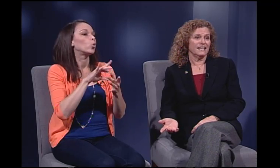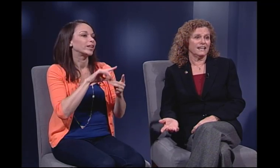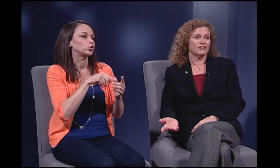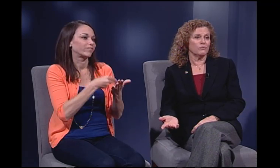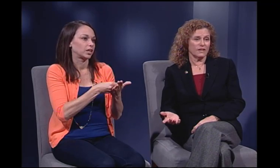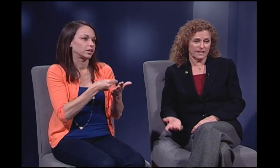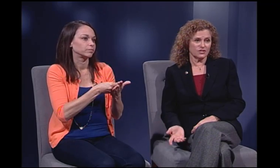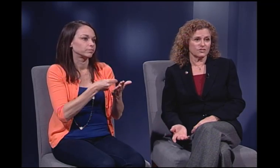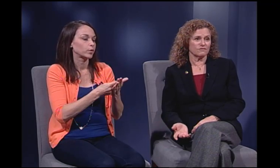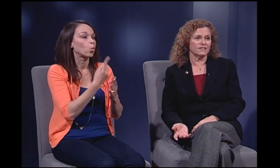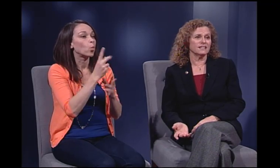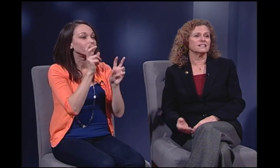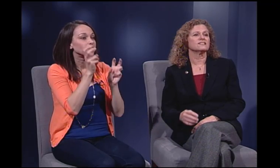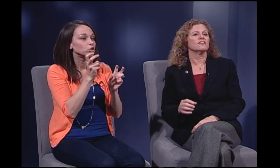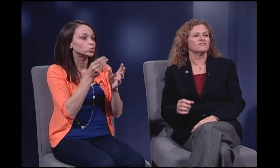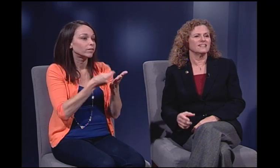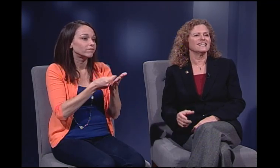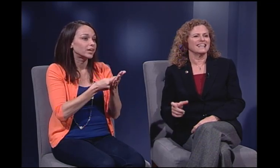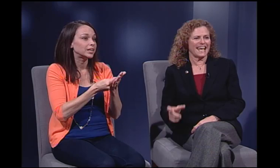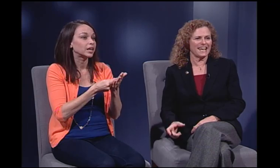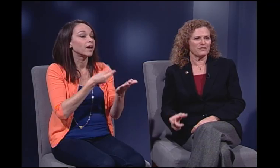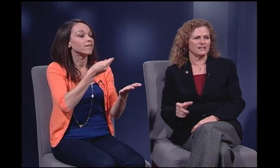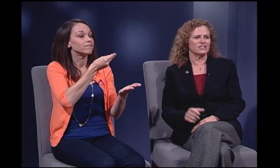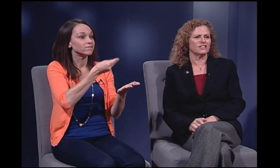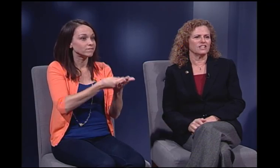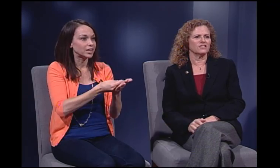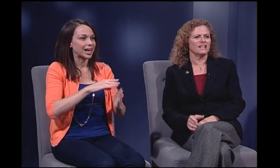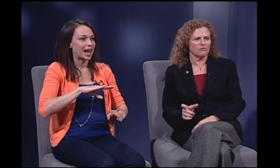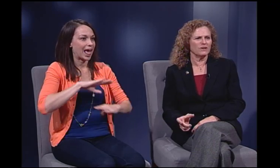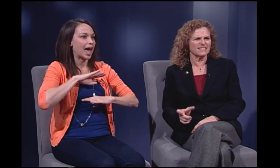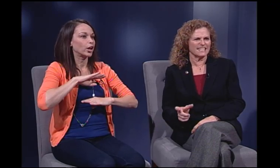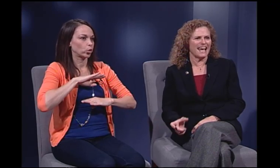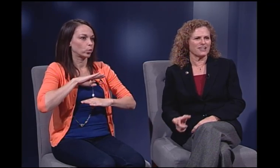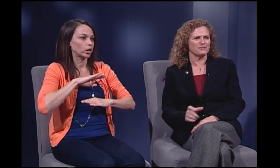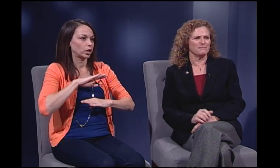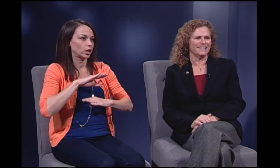And one of the issues of funding is funding an adequate education and what does adequate mean.